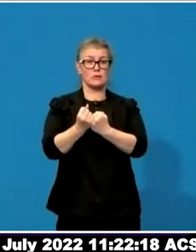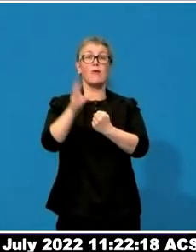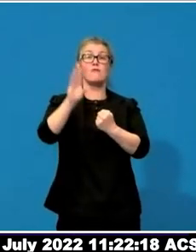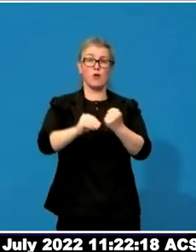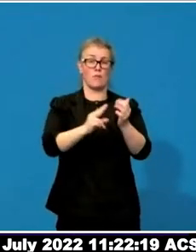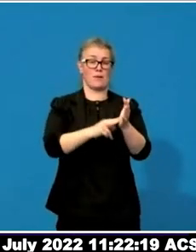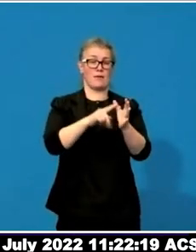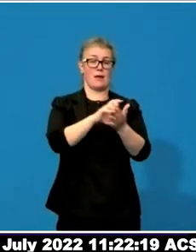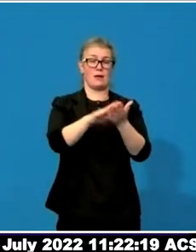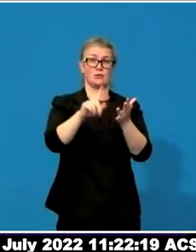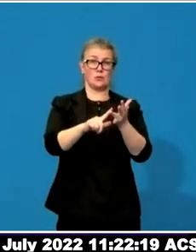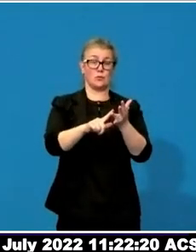community-controlled organisations.